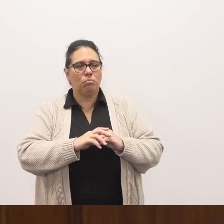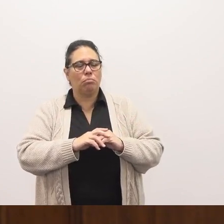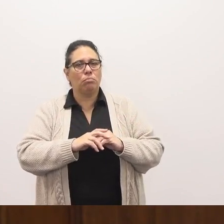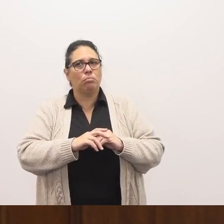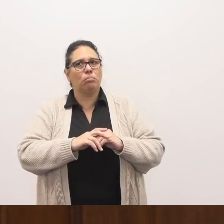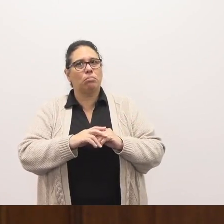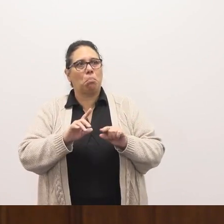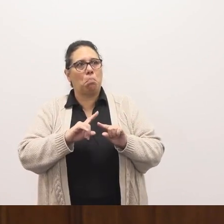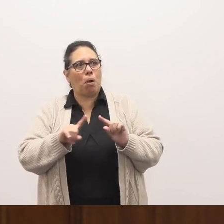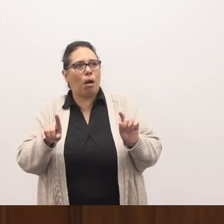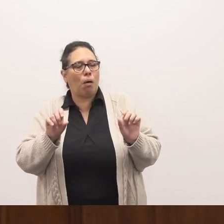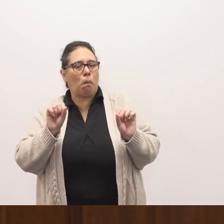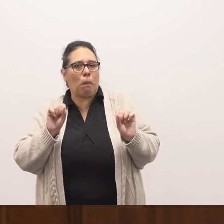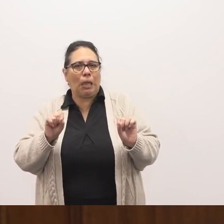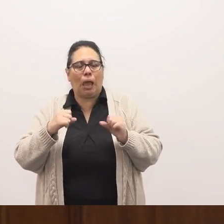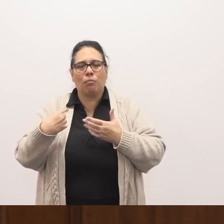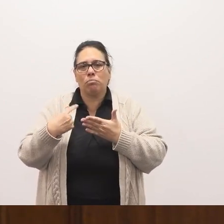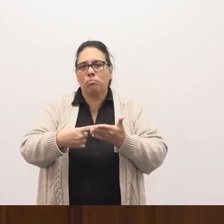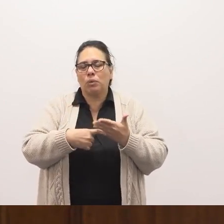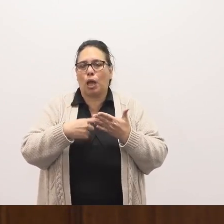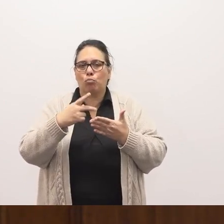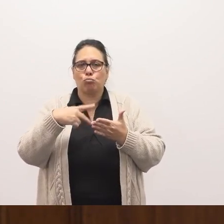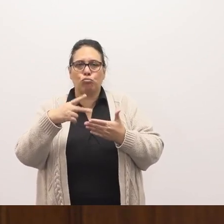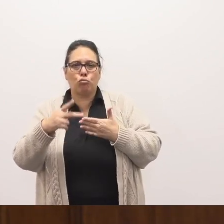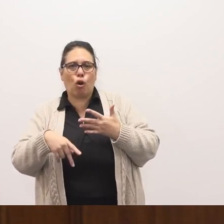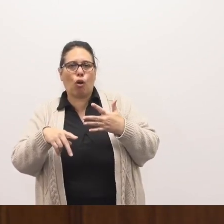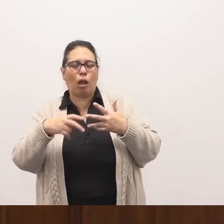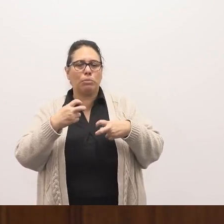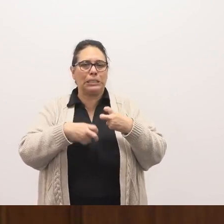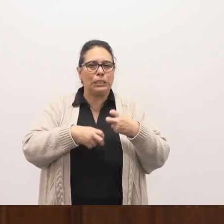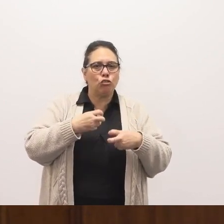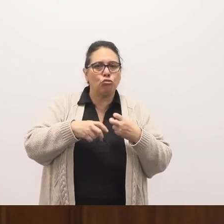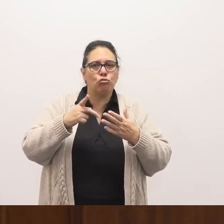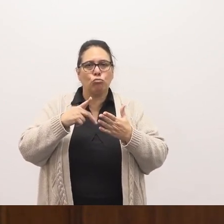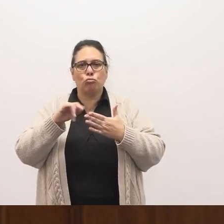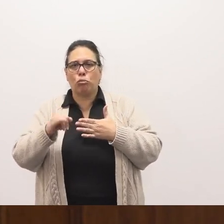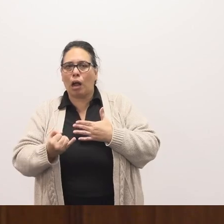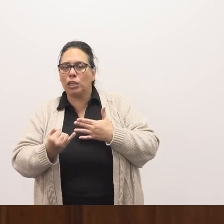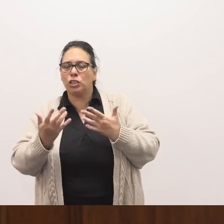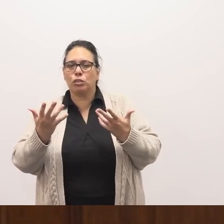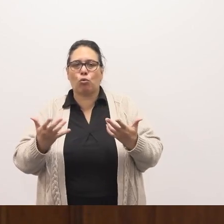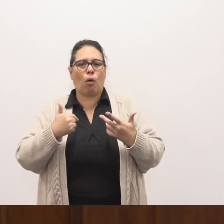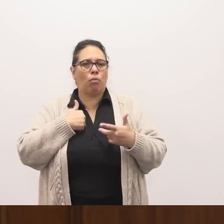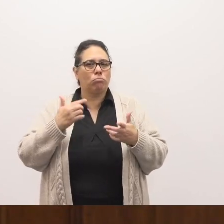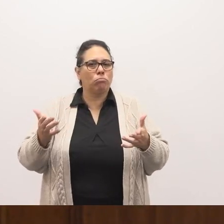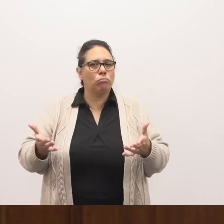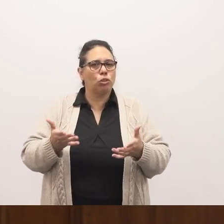of these programs, issues, initiatives, projects. So just encouraging to my colleague here,